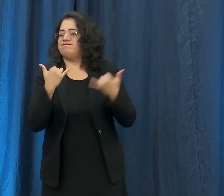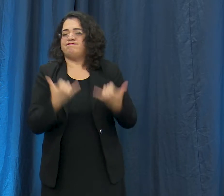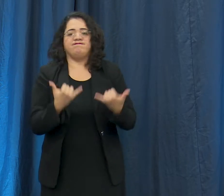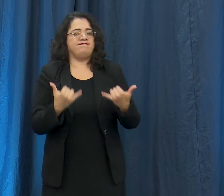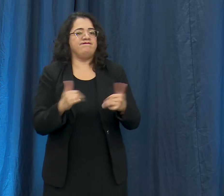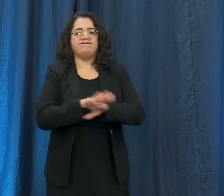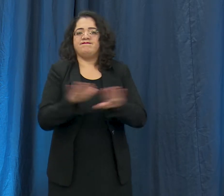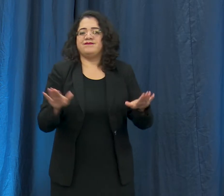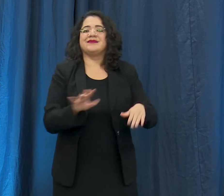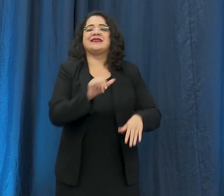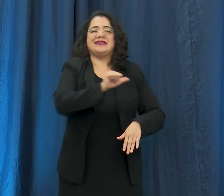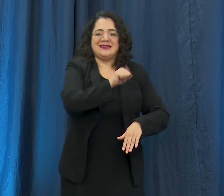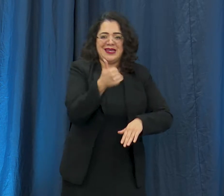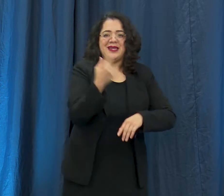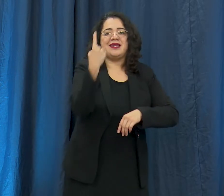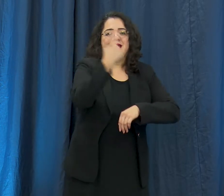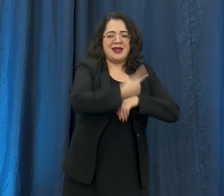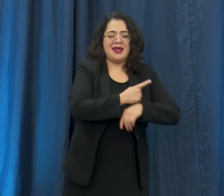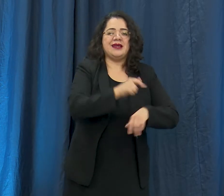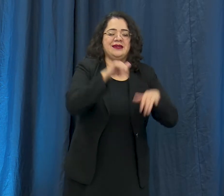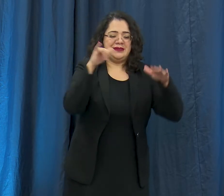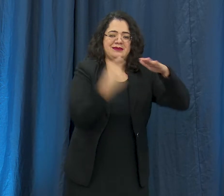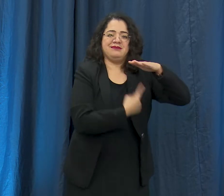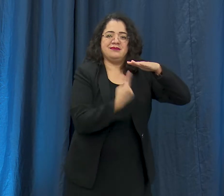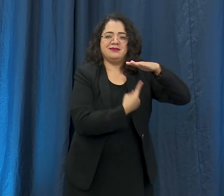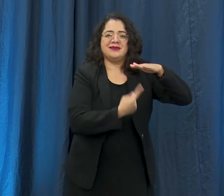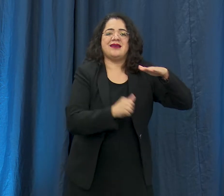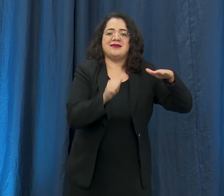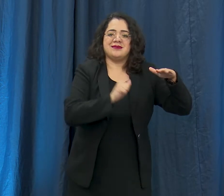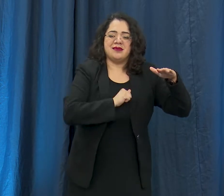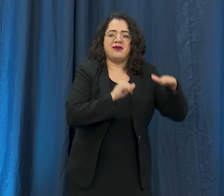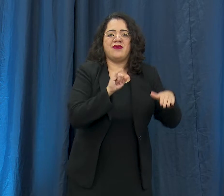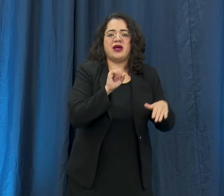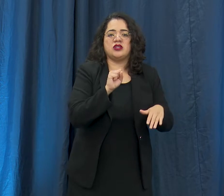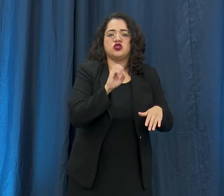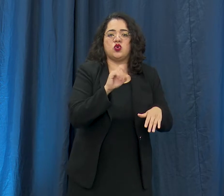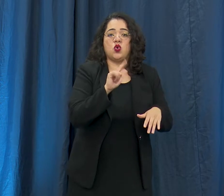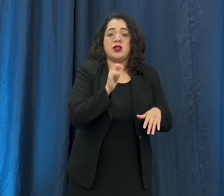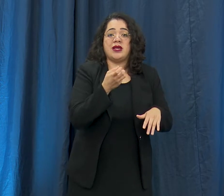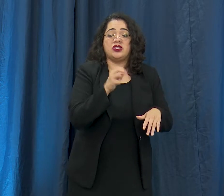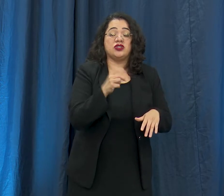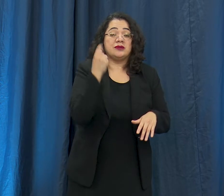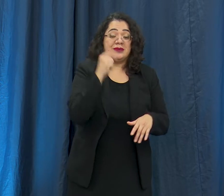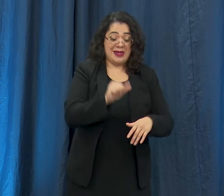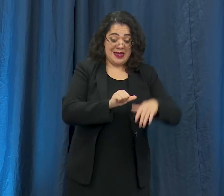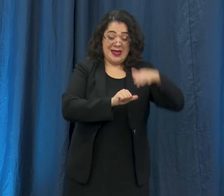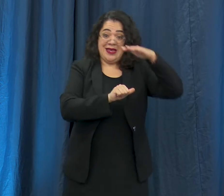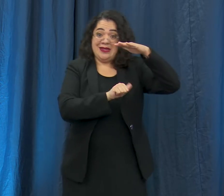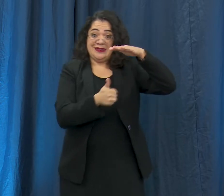symptoms first appear and besides the 10 days after your symptoms appeared